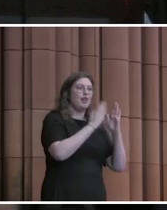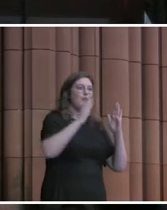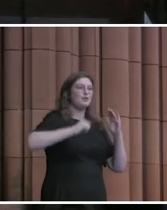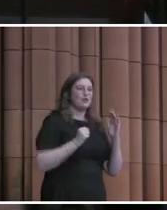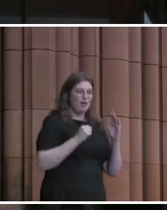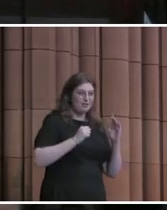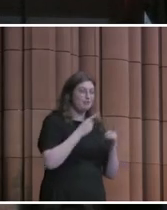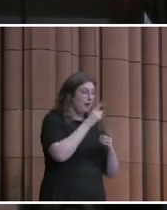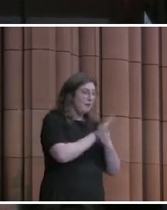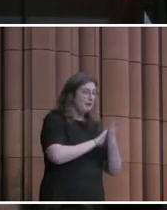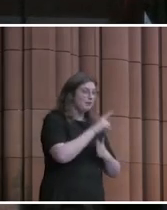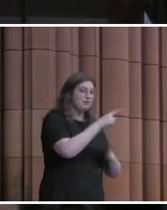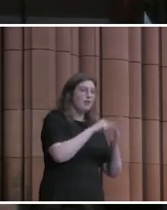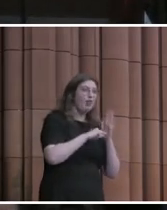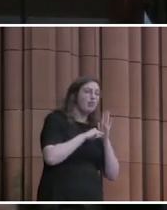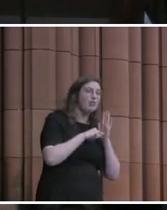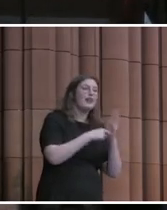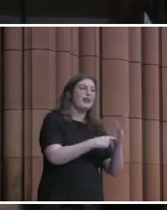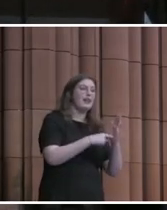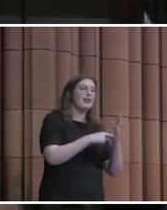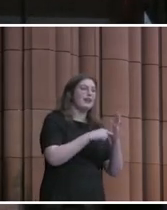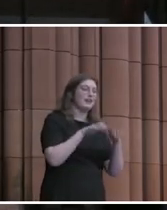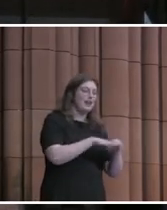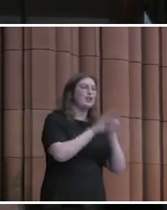the National Librarian of Scotland.